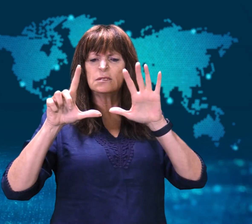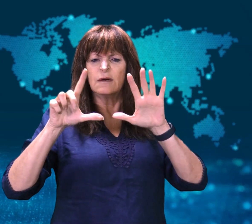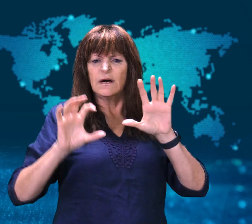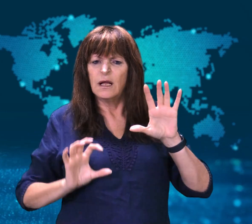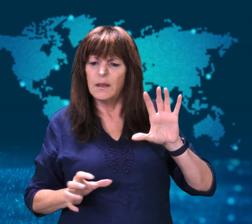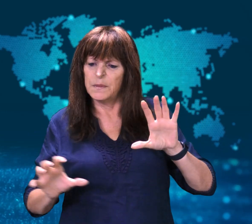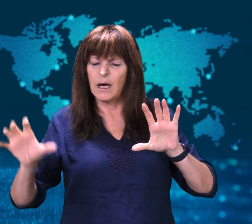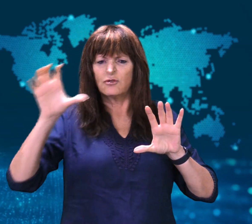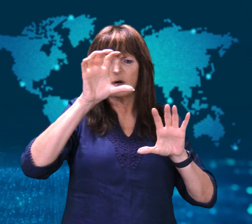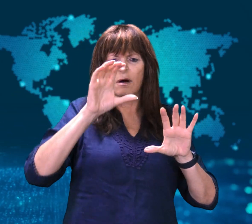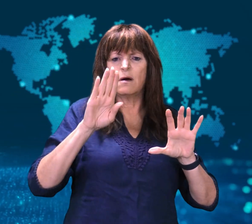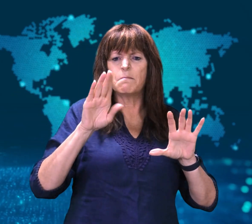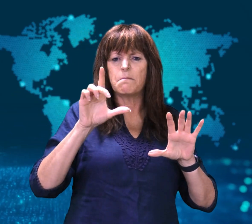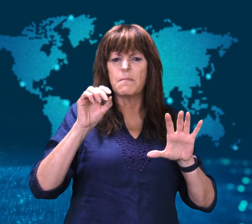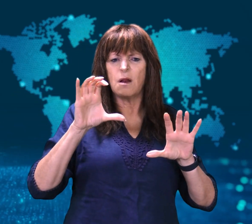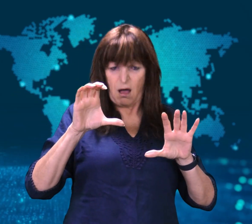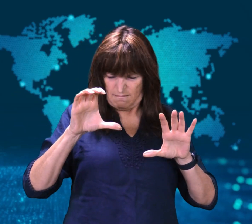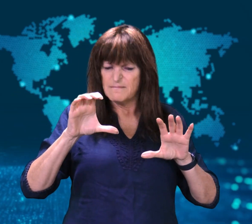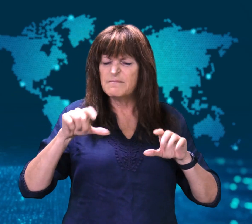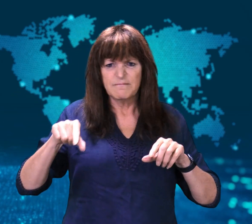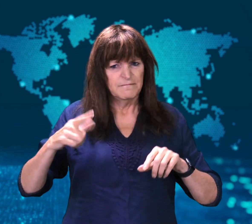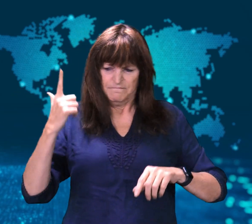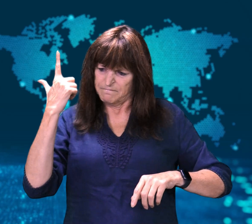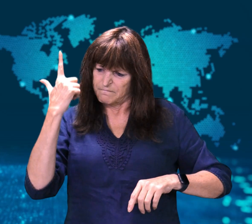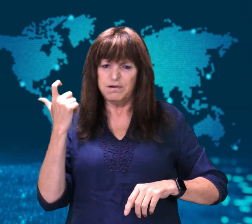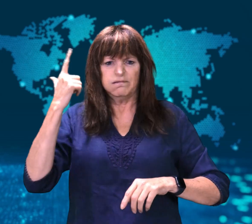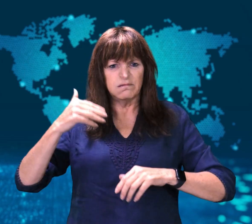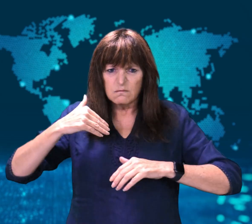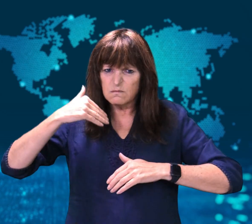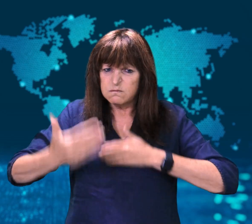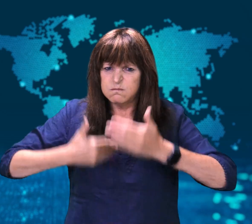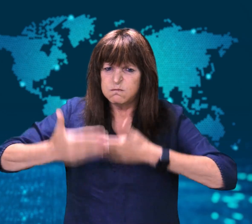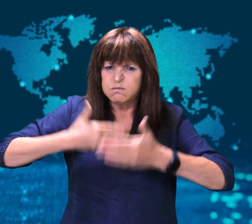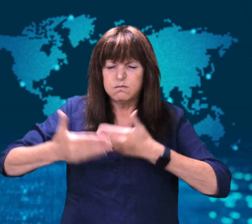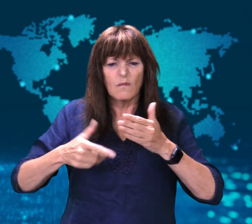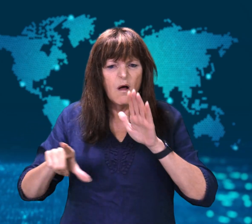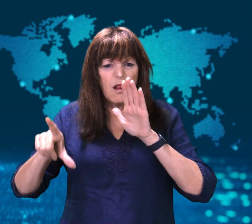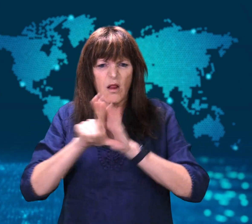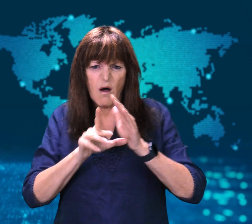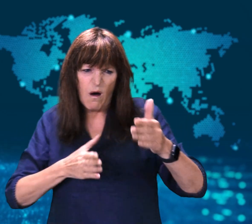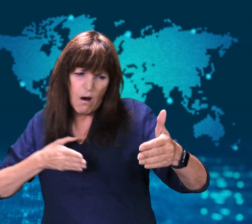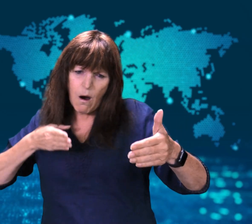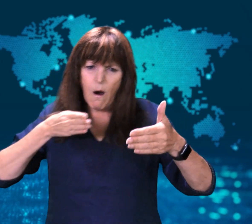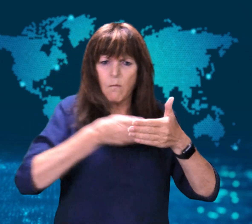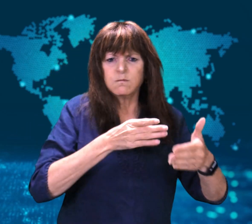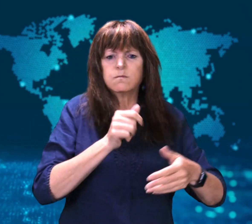proceedings against Hungary’s government.